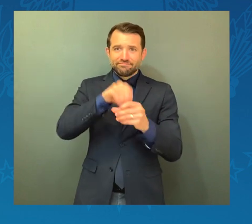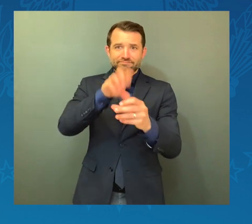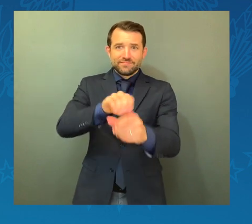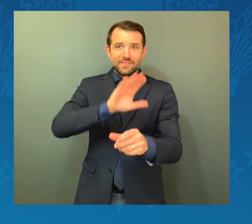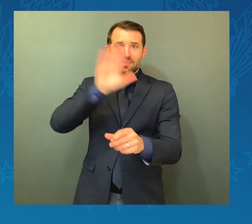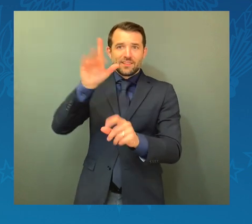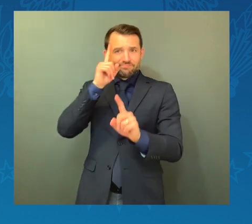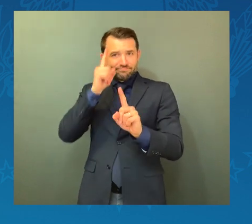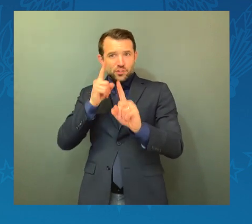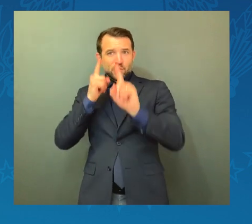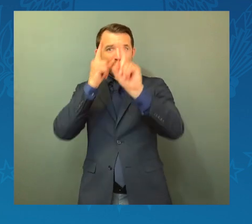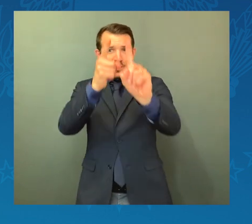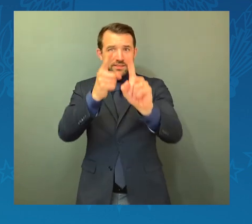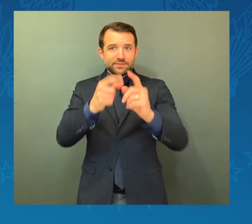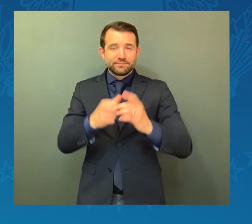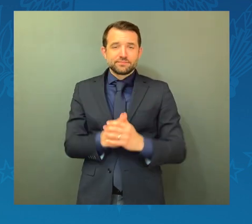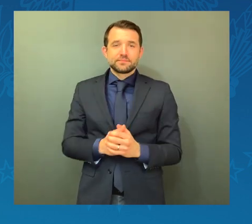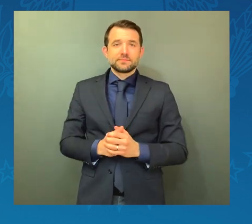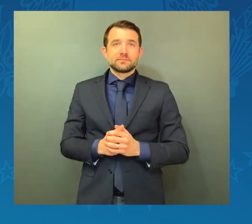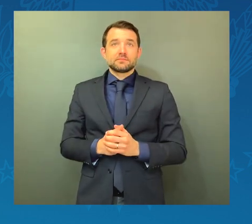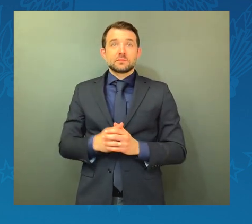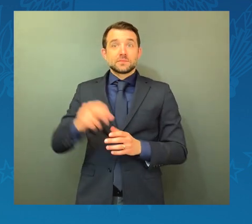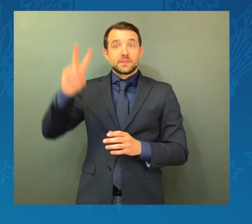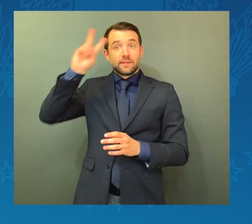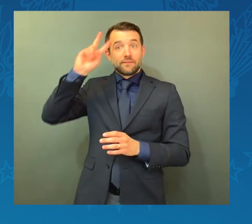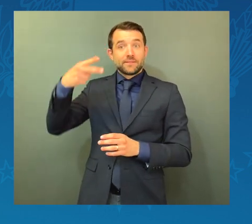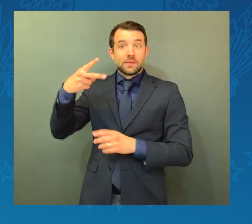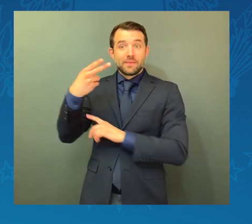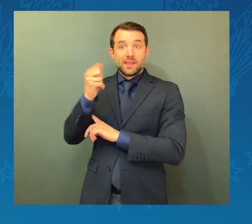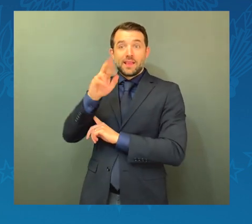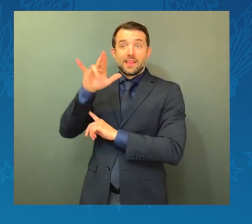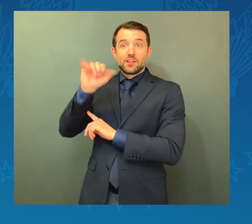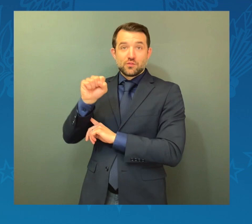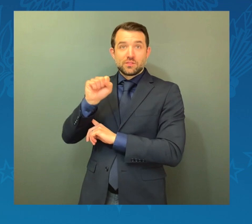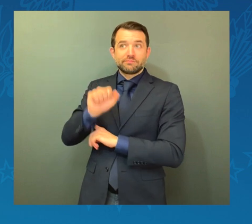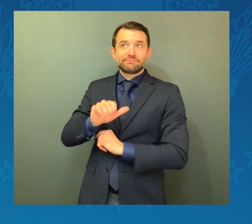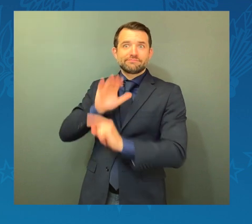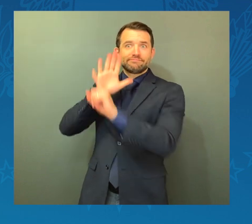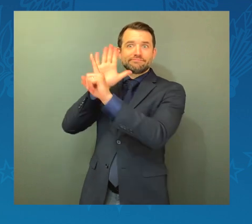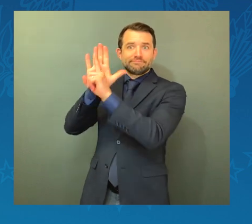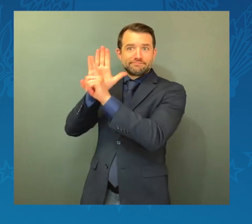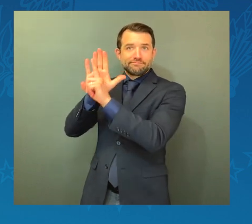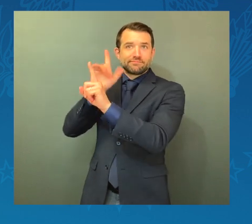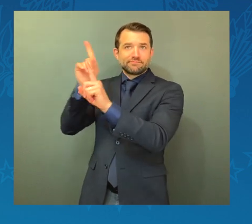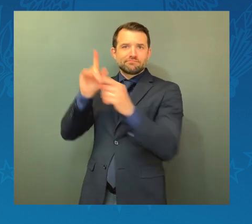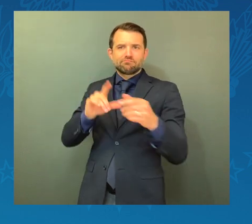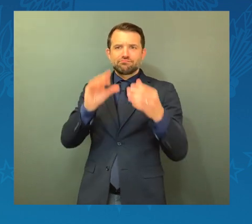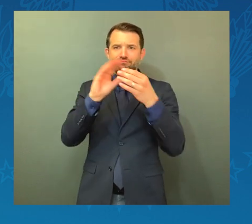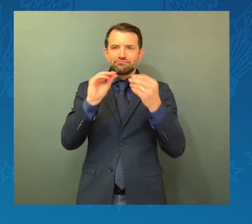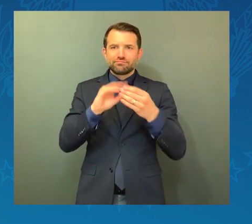Vice President Harris is clear that you believe all entrepreneurs,